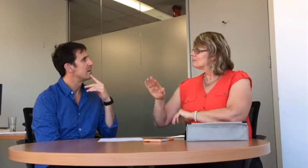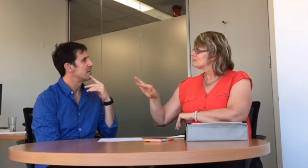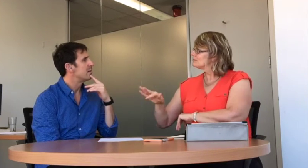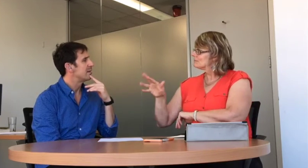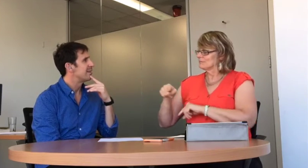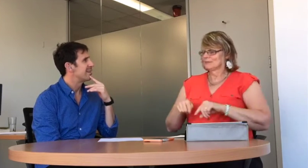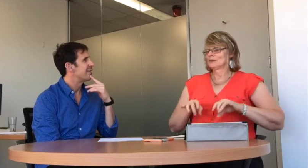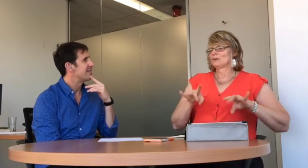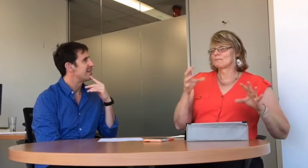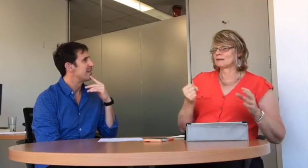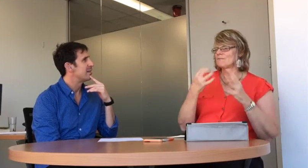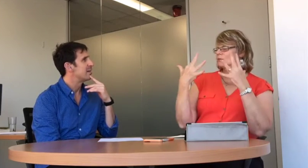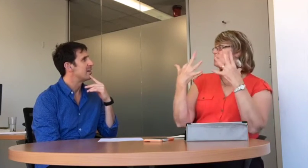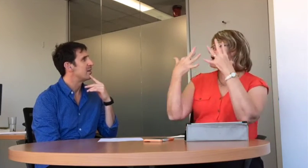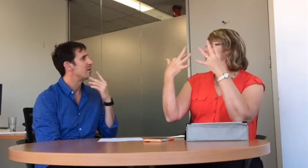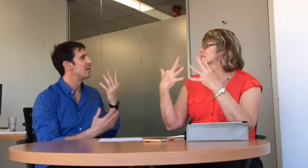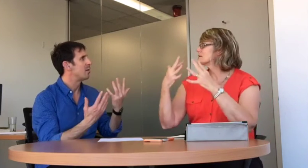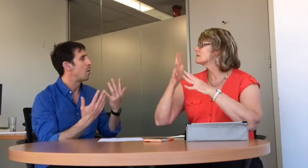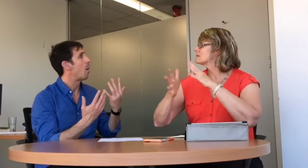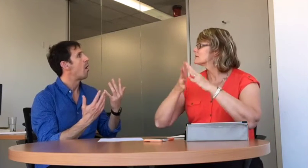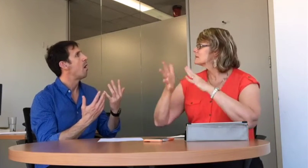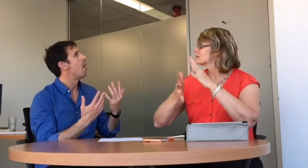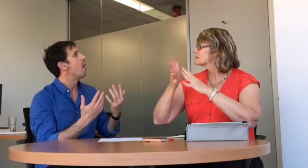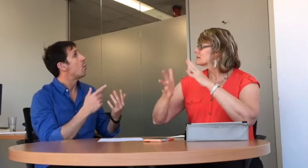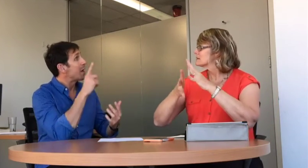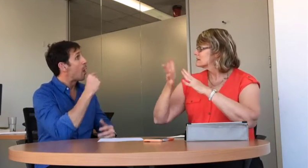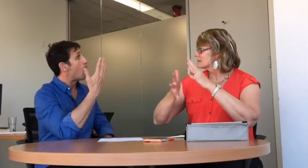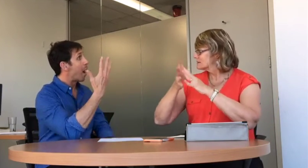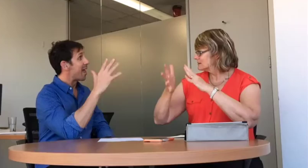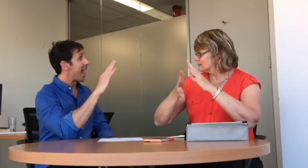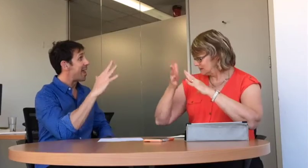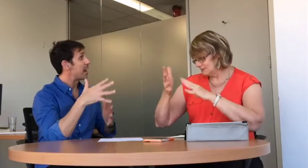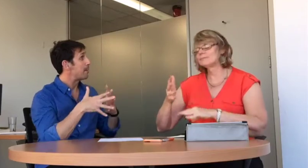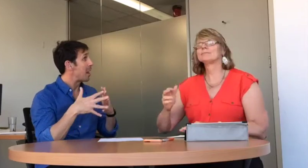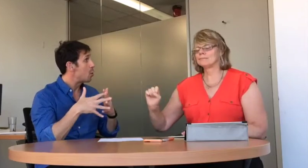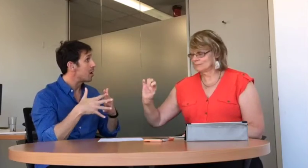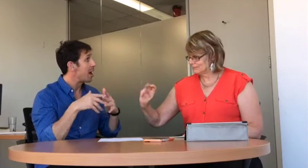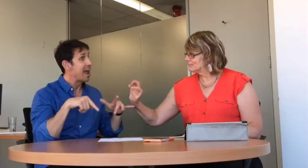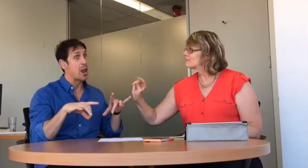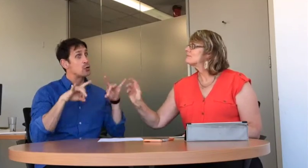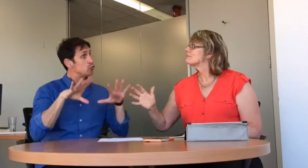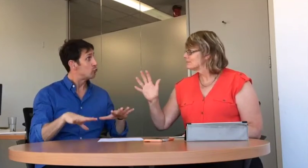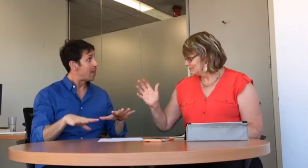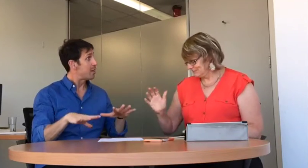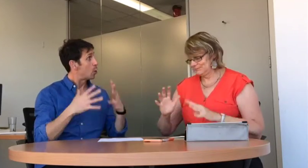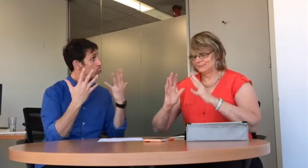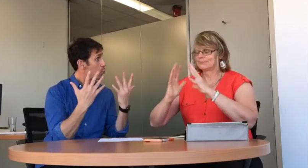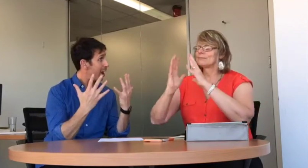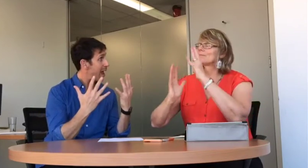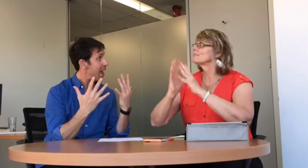Using American sign language is more efficient because you only need to use one hand to spell words. Auslan uses both hands.